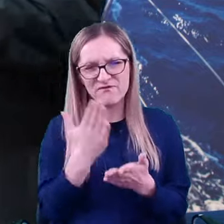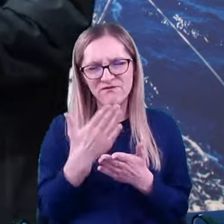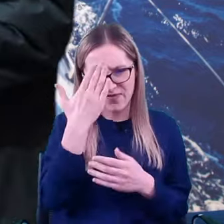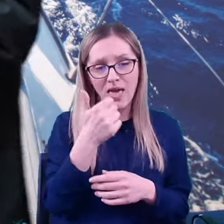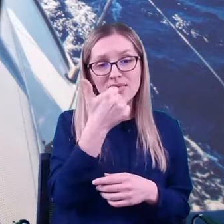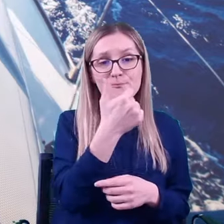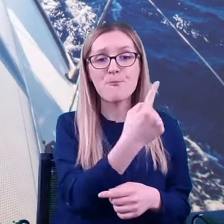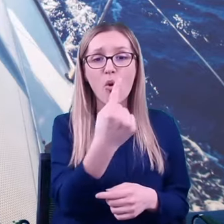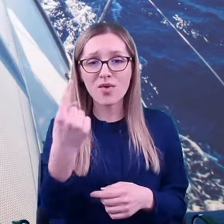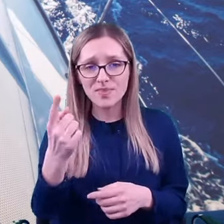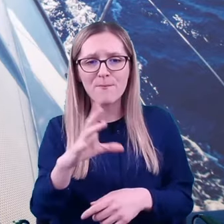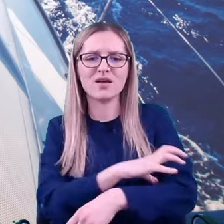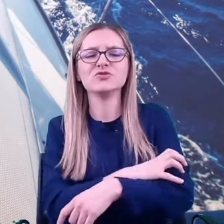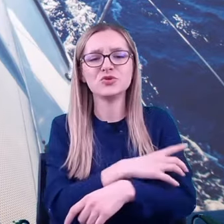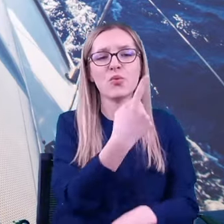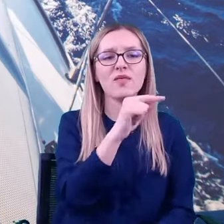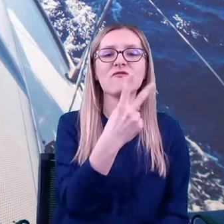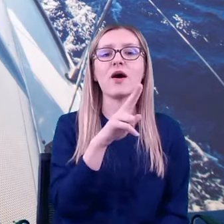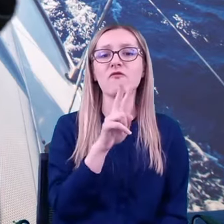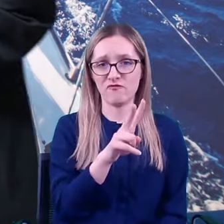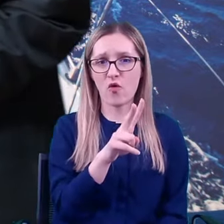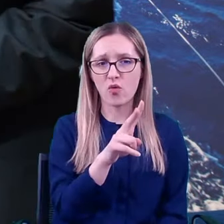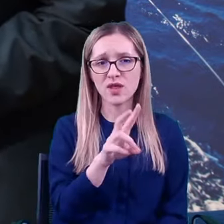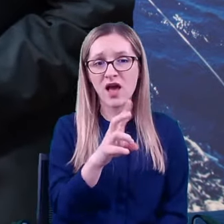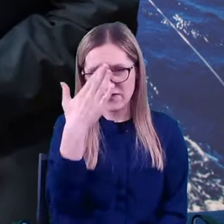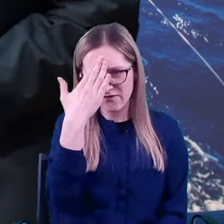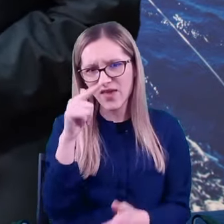Do you know anything that works on 1-2Vs?